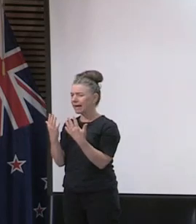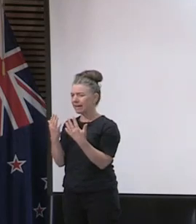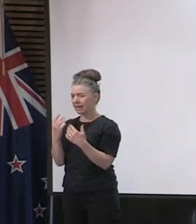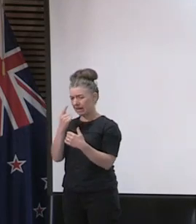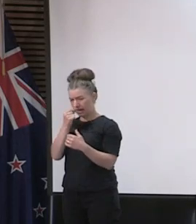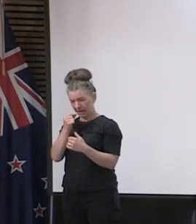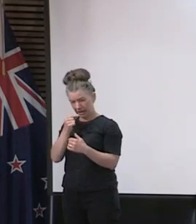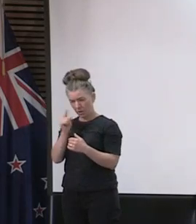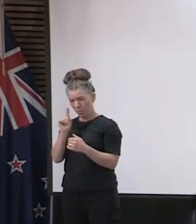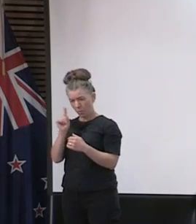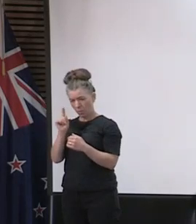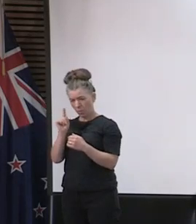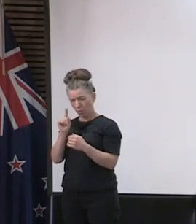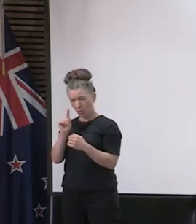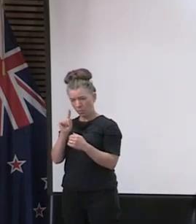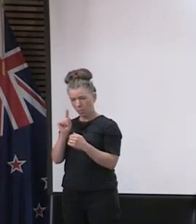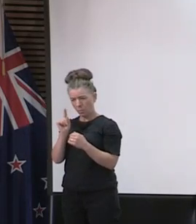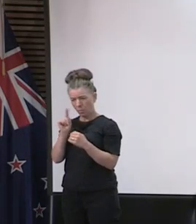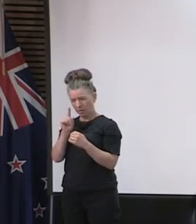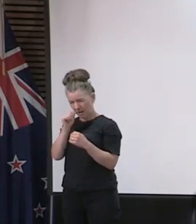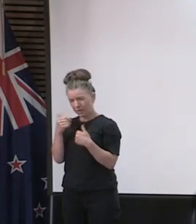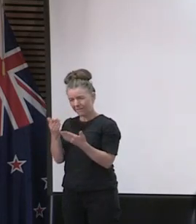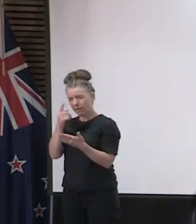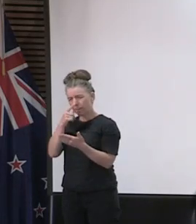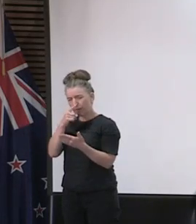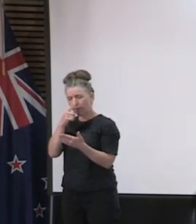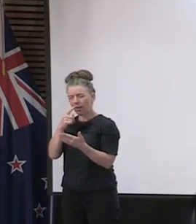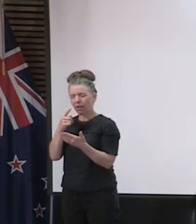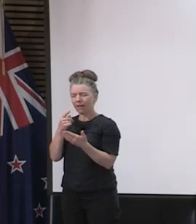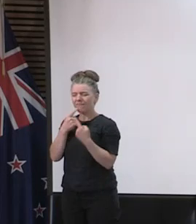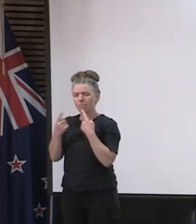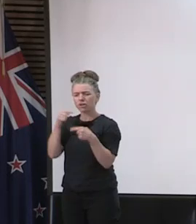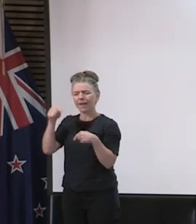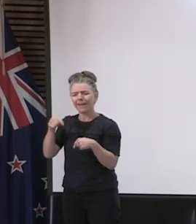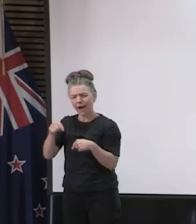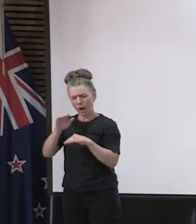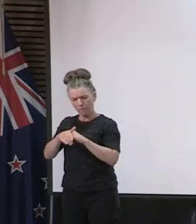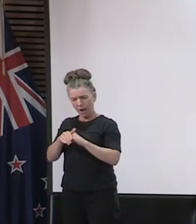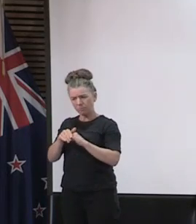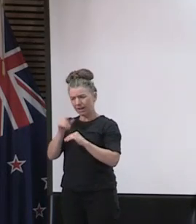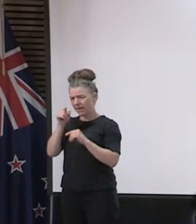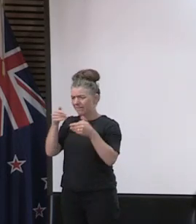ones, and waited for tomorrow, can you guarantee that looser restrictions will be in palace